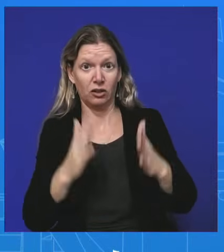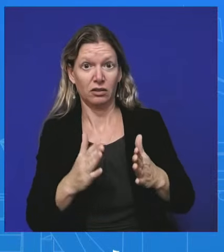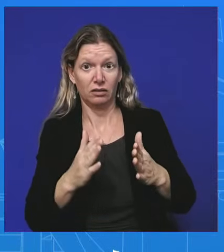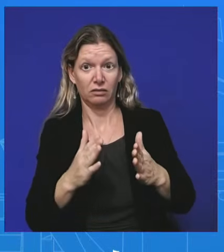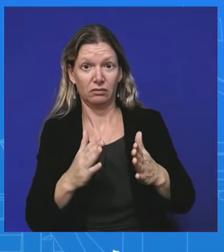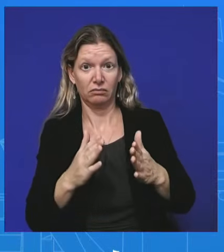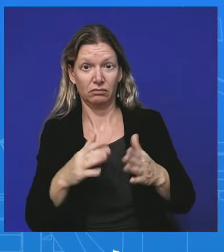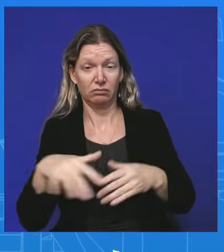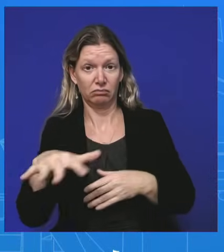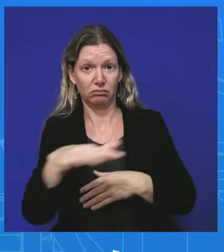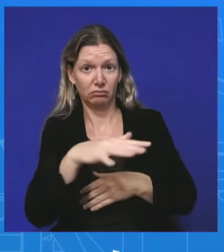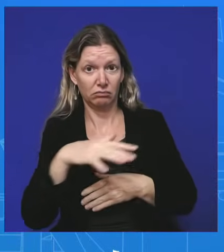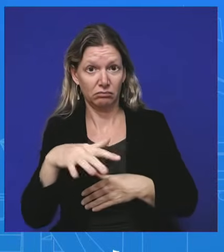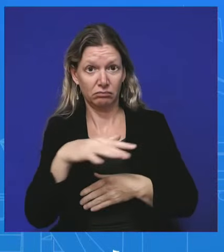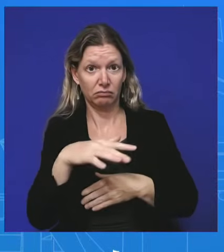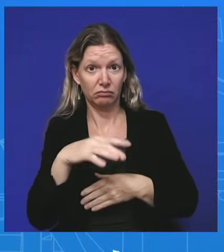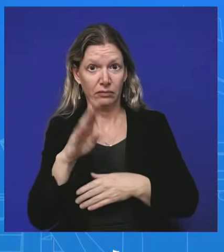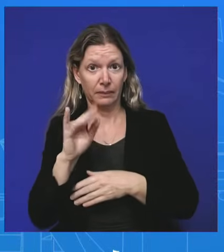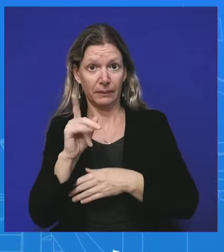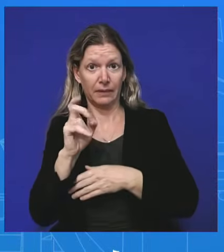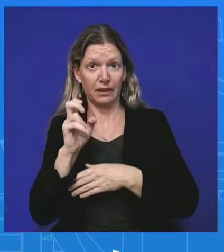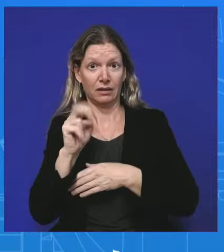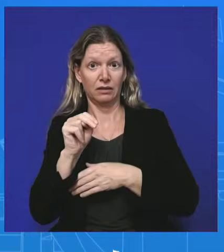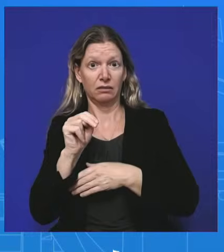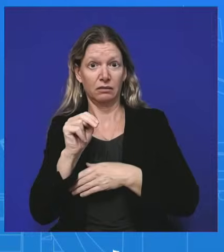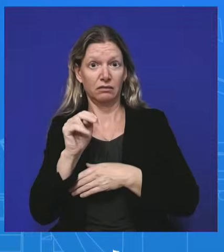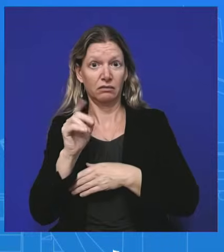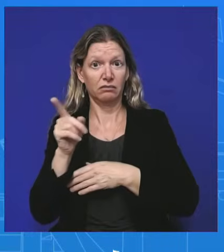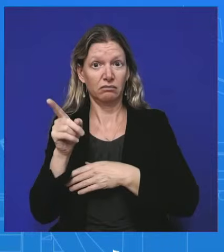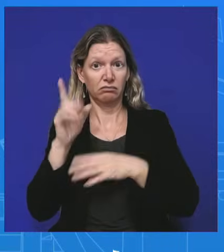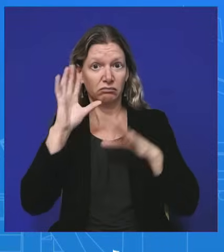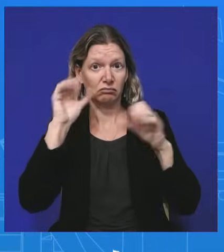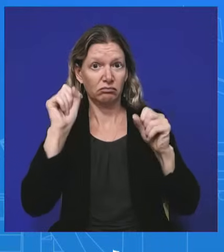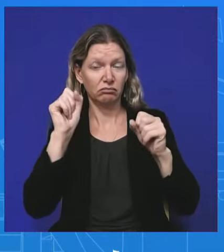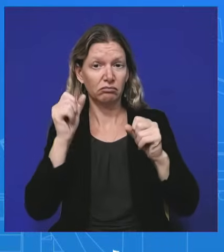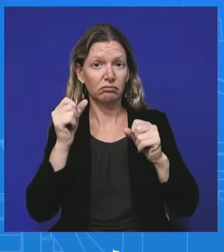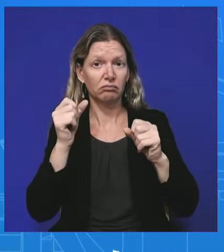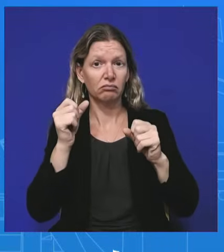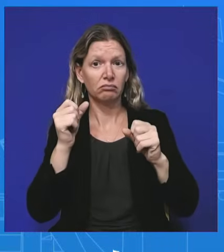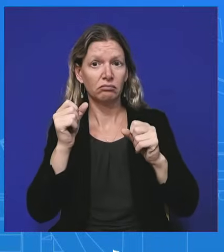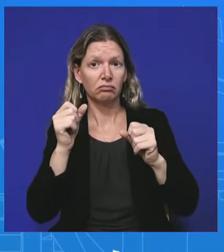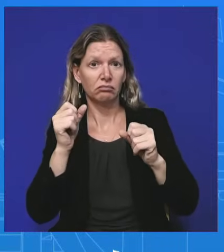at them -- you know, a speech at Morehouse, the speech at the museum, the speech in Detroit.